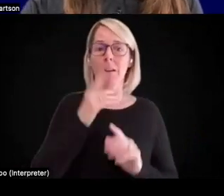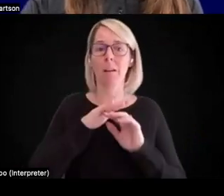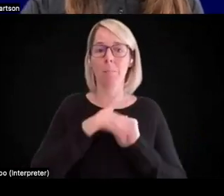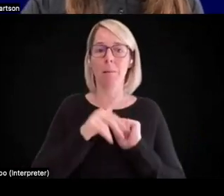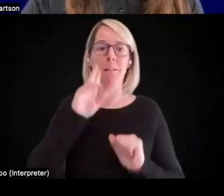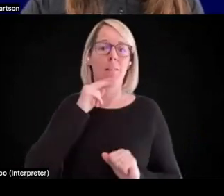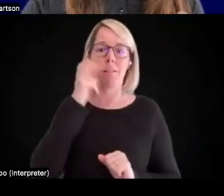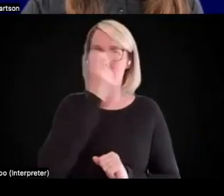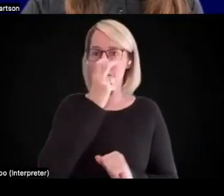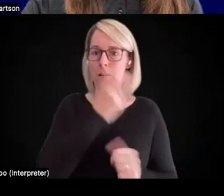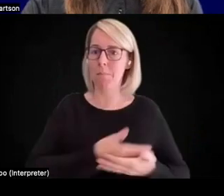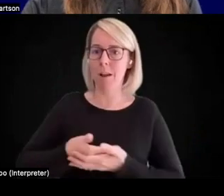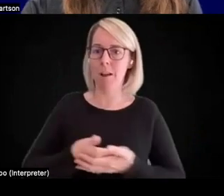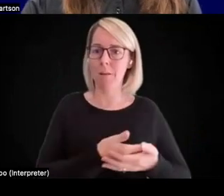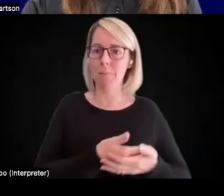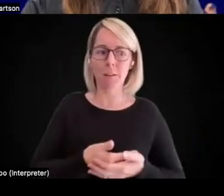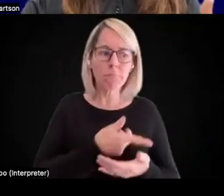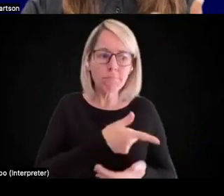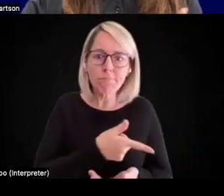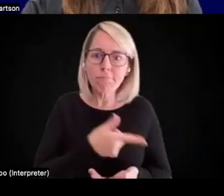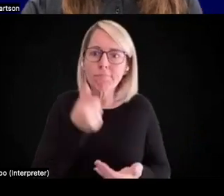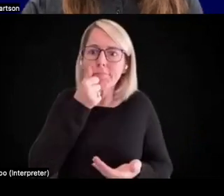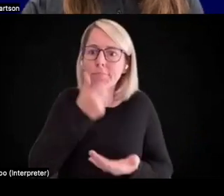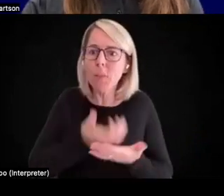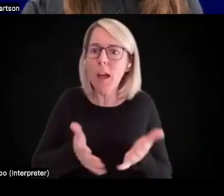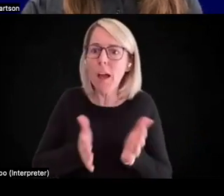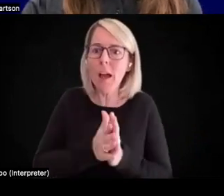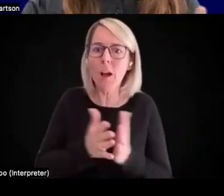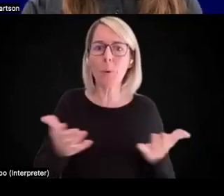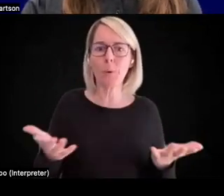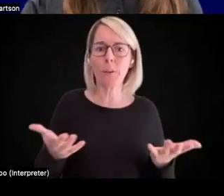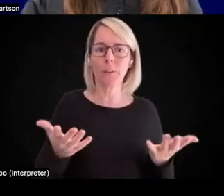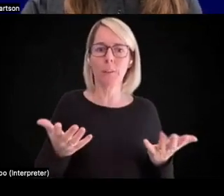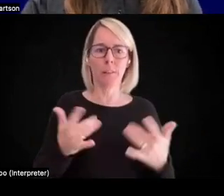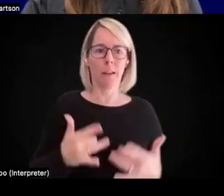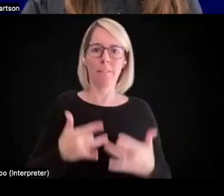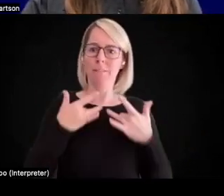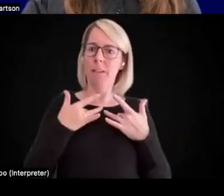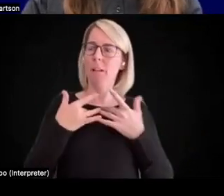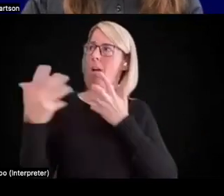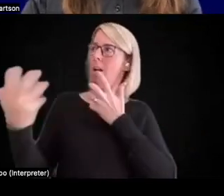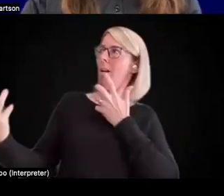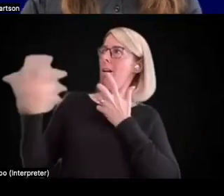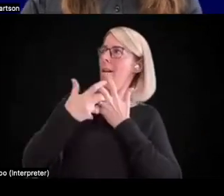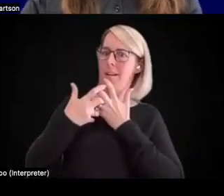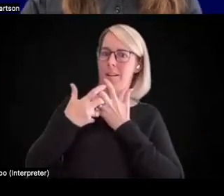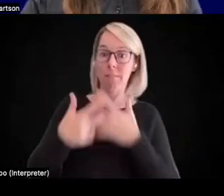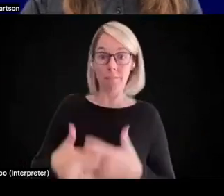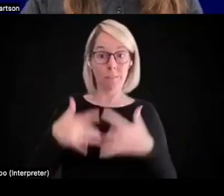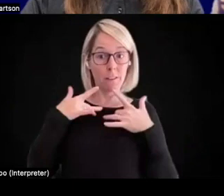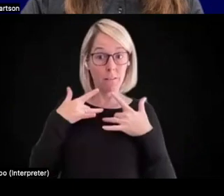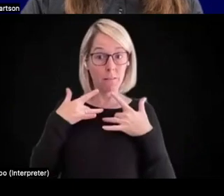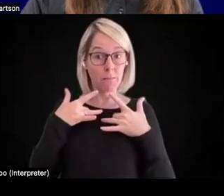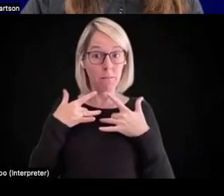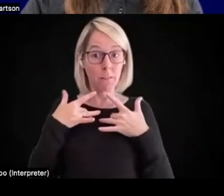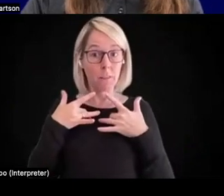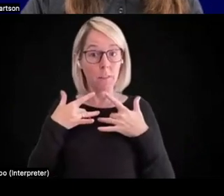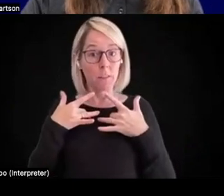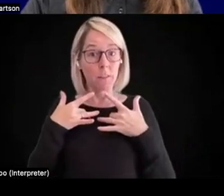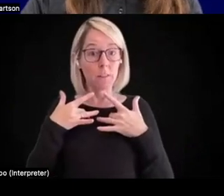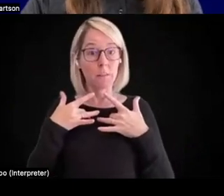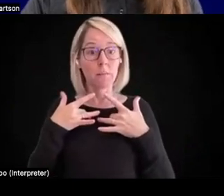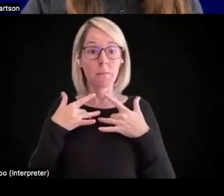message going to be received, is that attunement going to be noticed, and for two of those things,